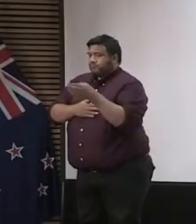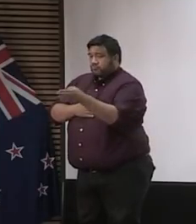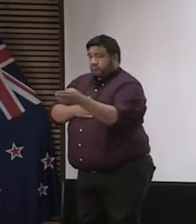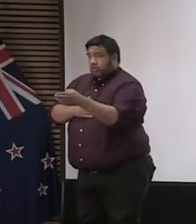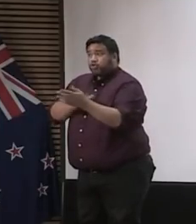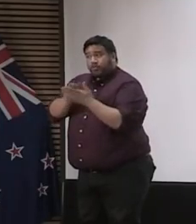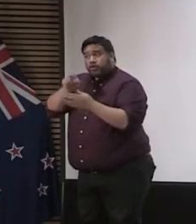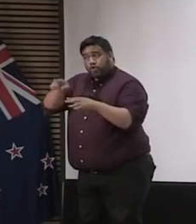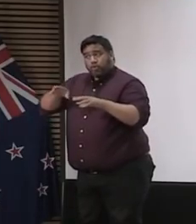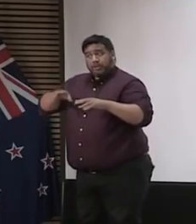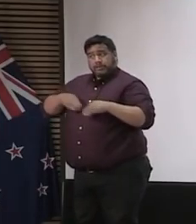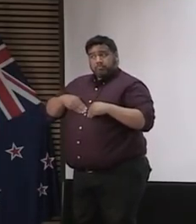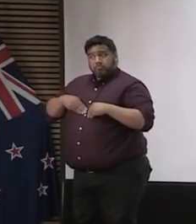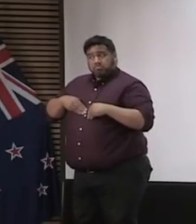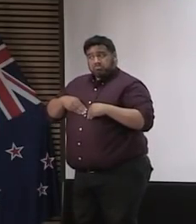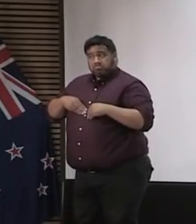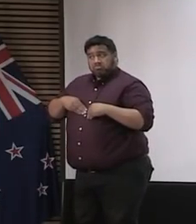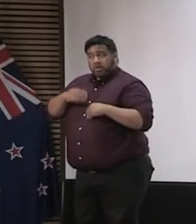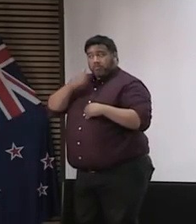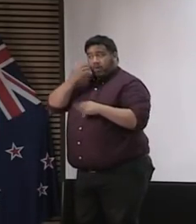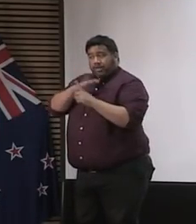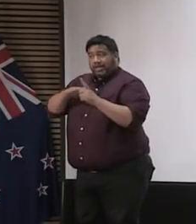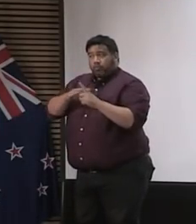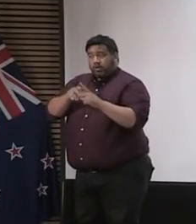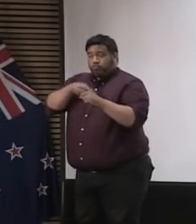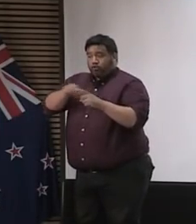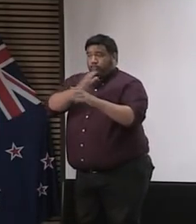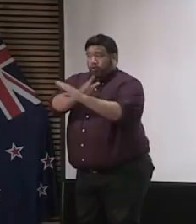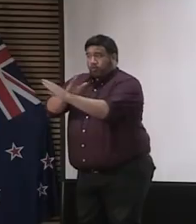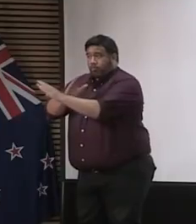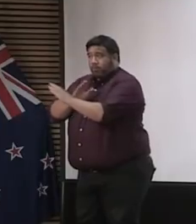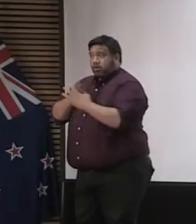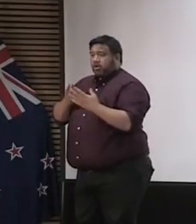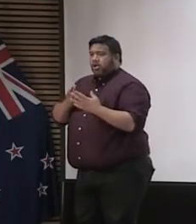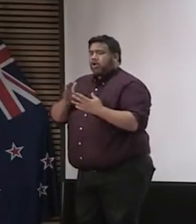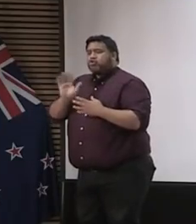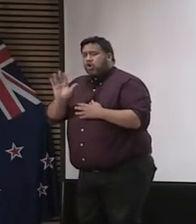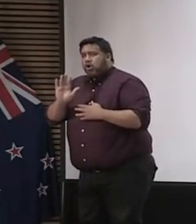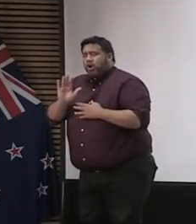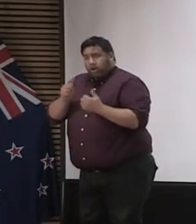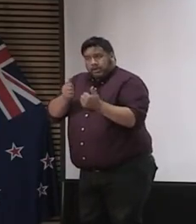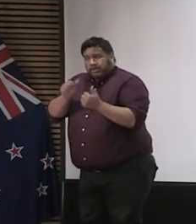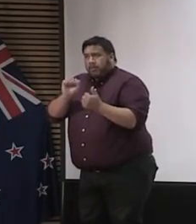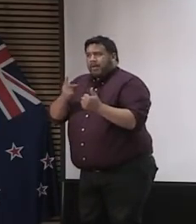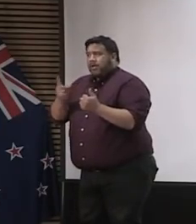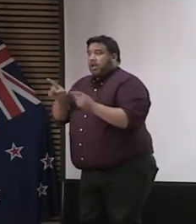Areyou OK with them? No onewould tolerate reports ofbullying and abuse but Ihaven't had them brought tome.